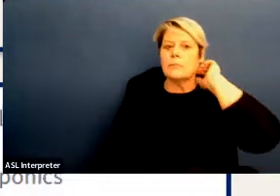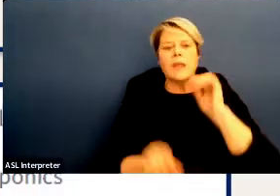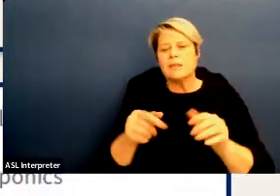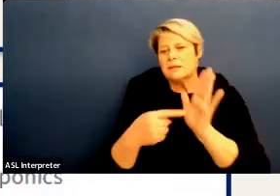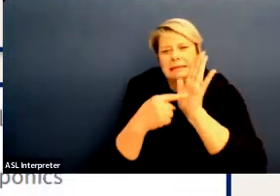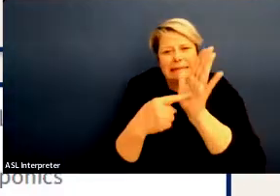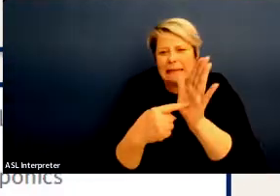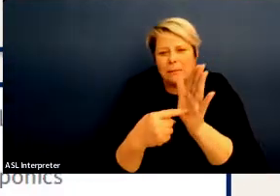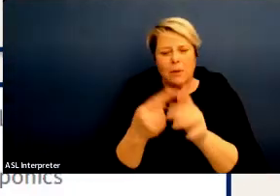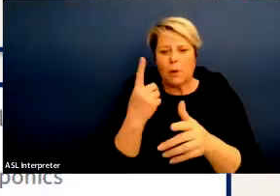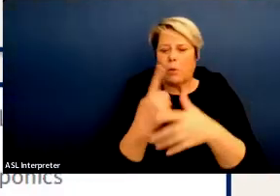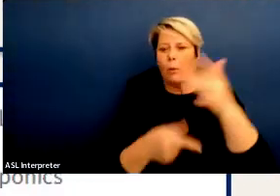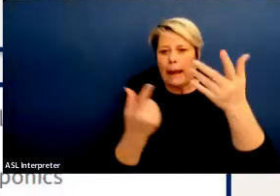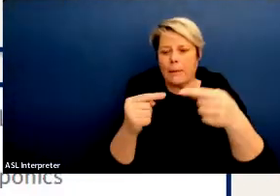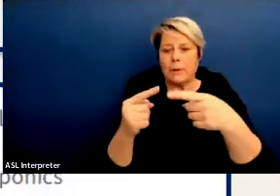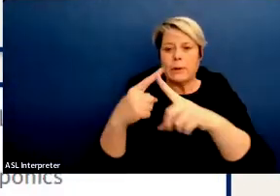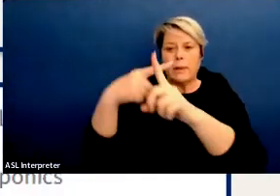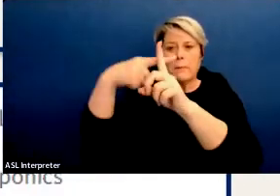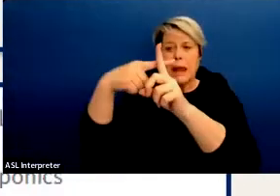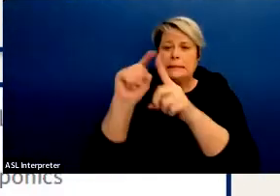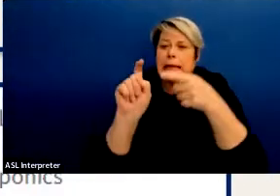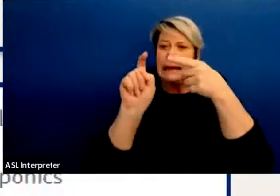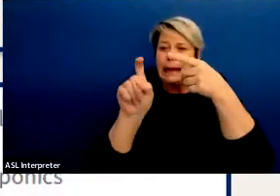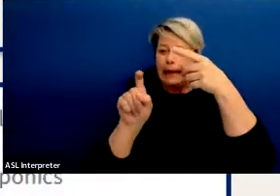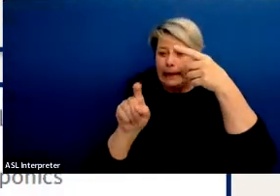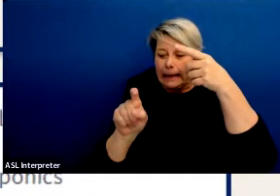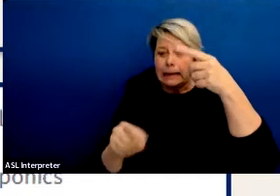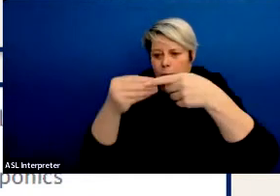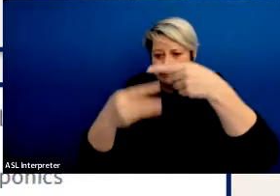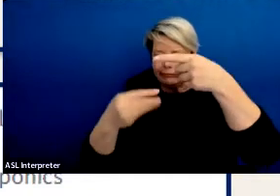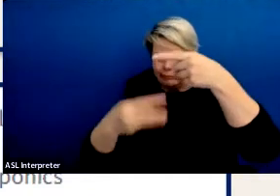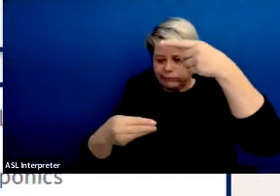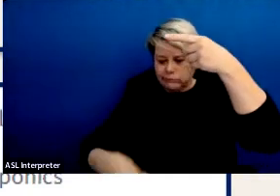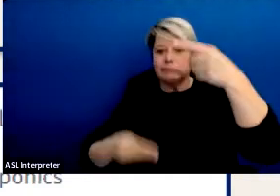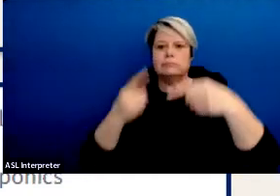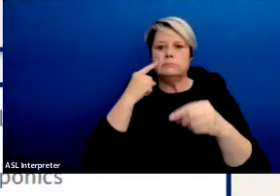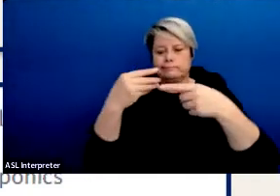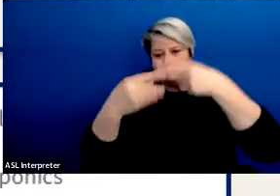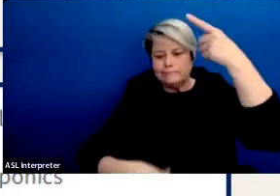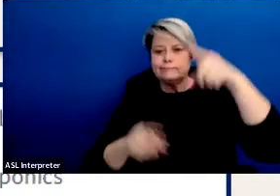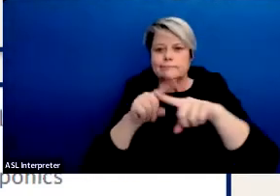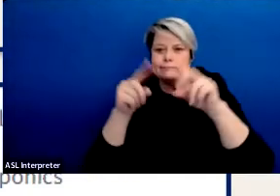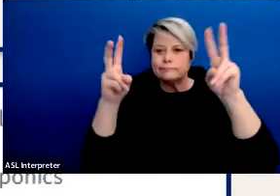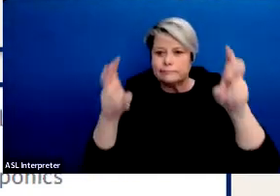going to stay here. But this is just a sampling of what happens when you click on those plus signs on